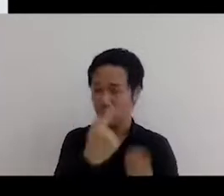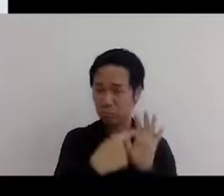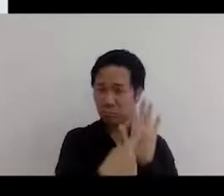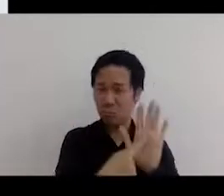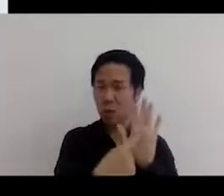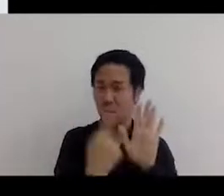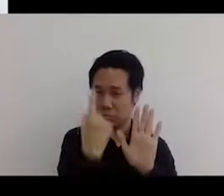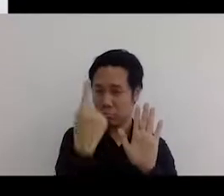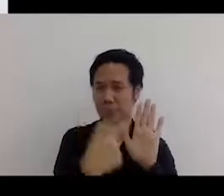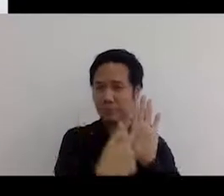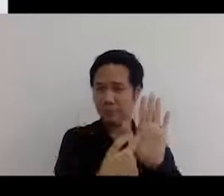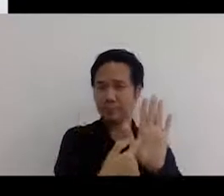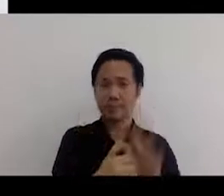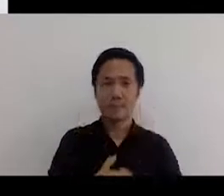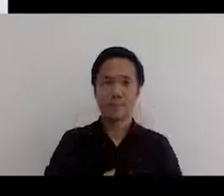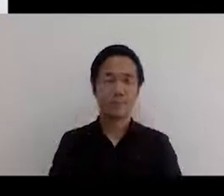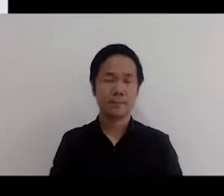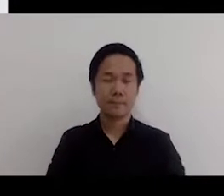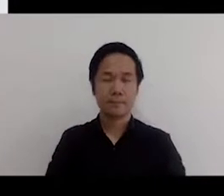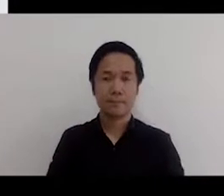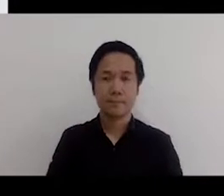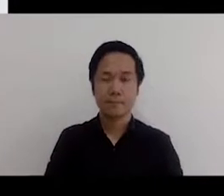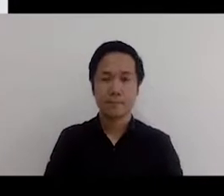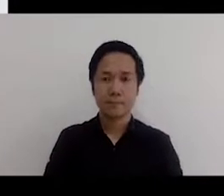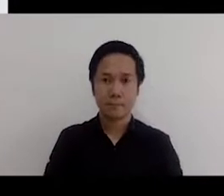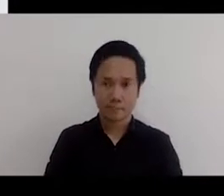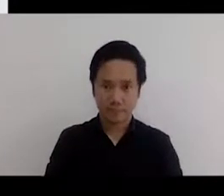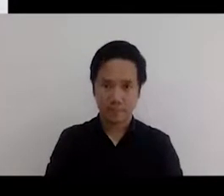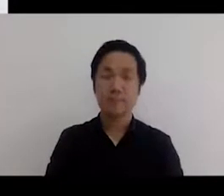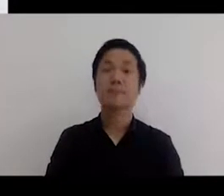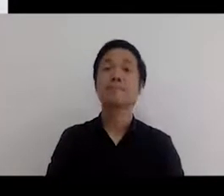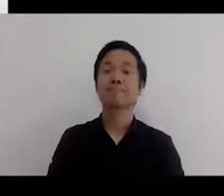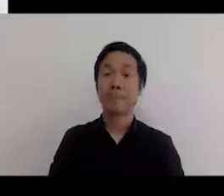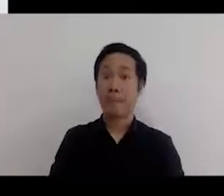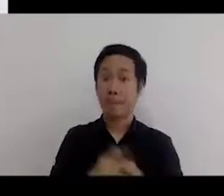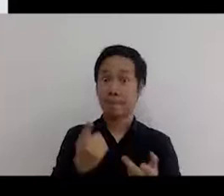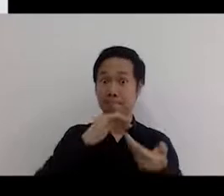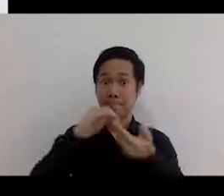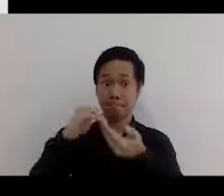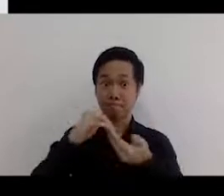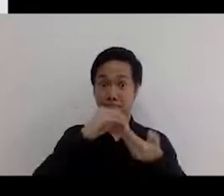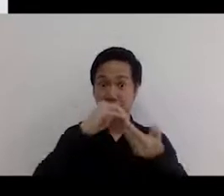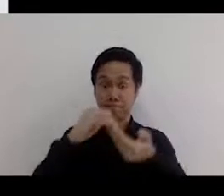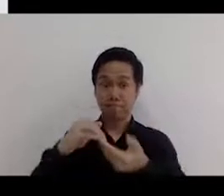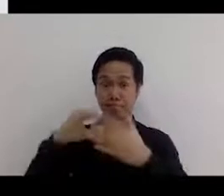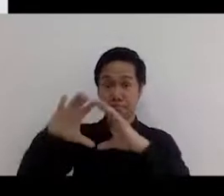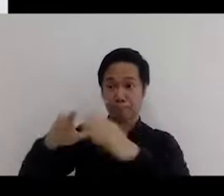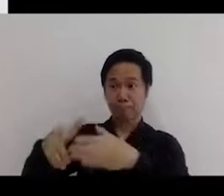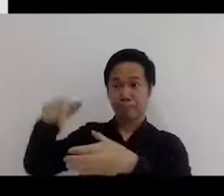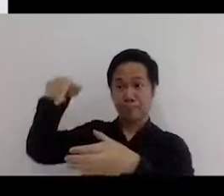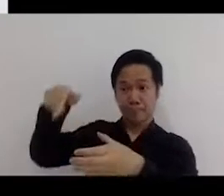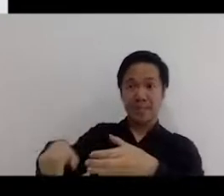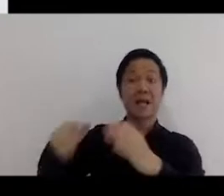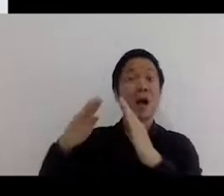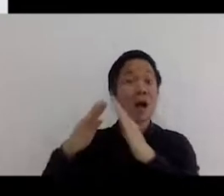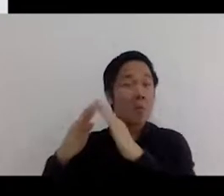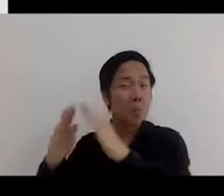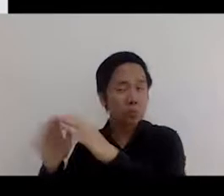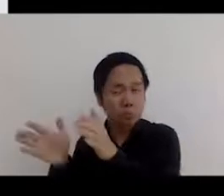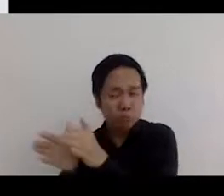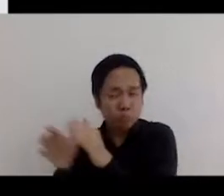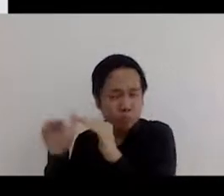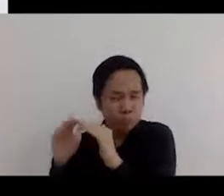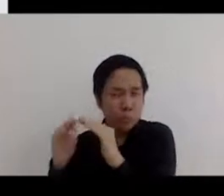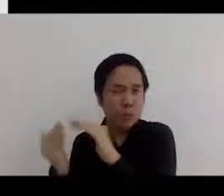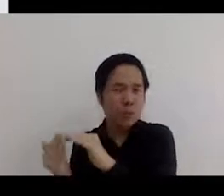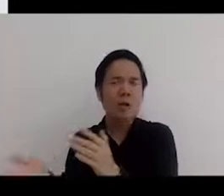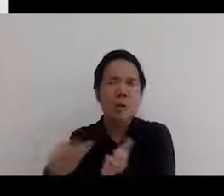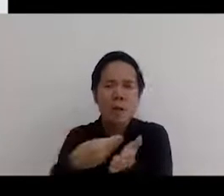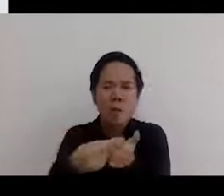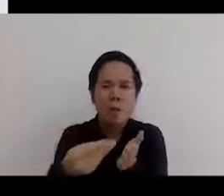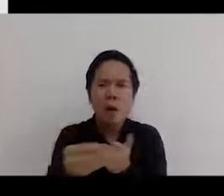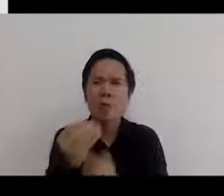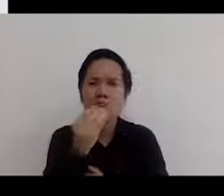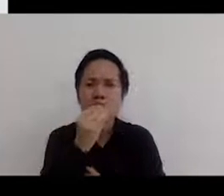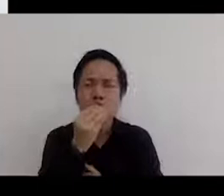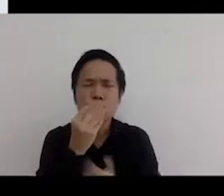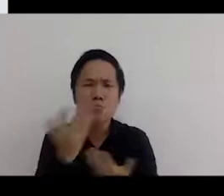A leader of an organization of persons with disabilities disabilities residing in a semi-urban area was unable to buy ration and self-protection materials including gloves, masks and sanitisers,